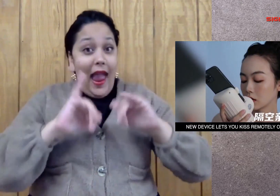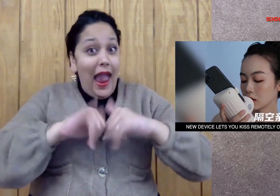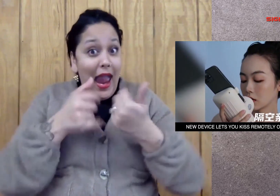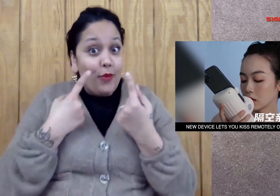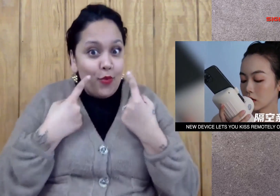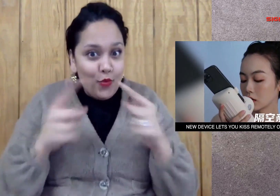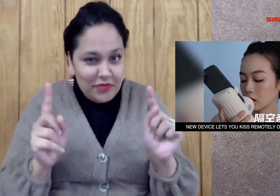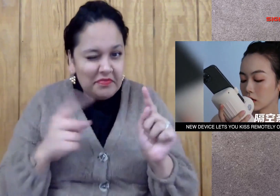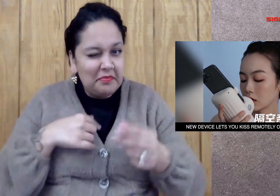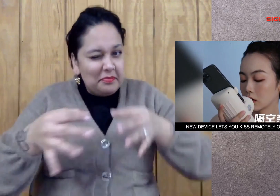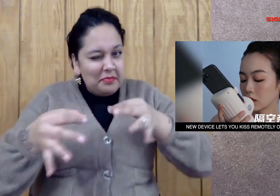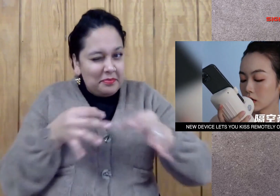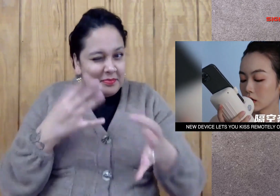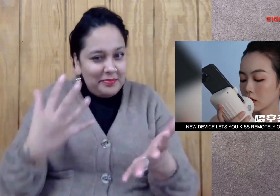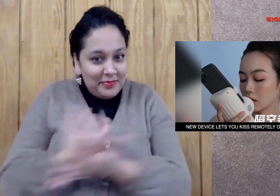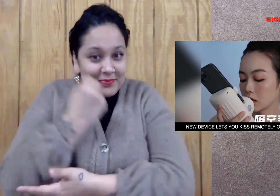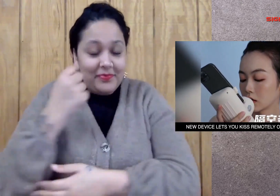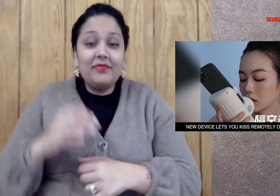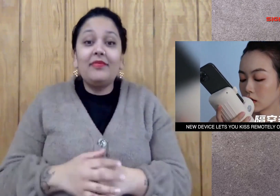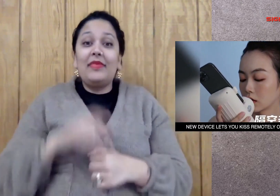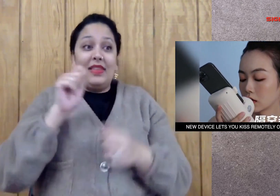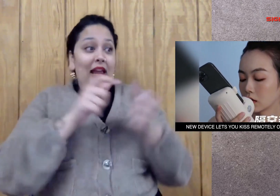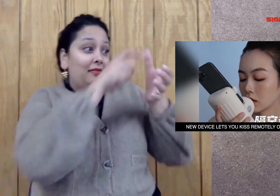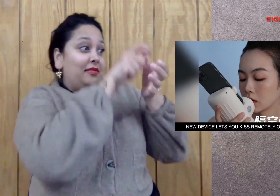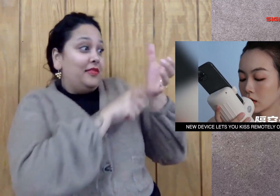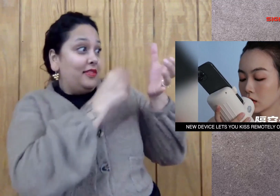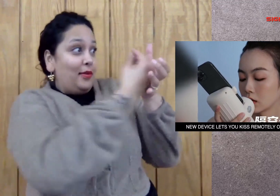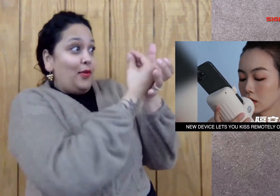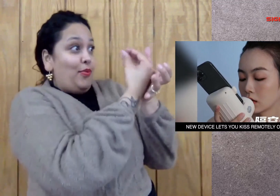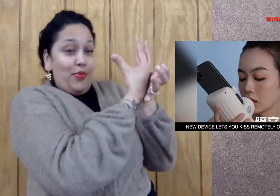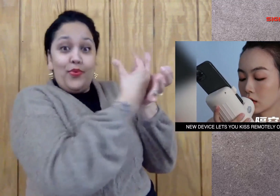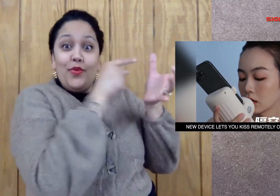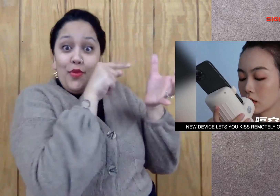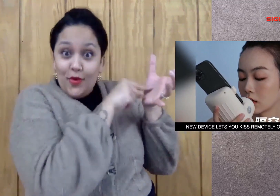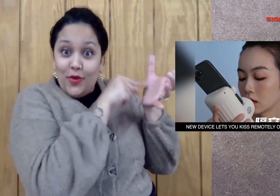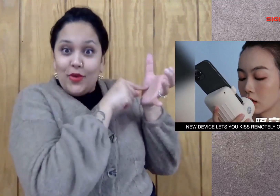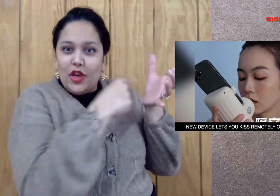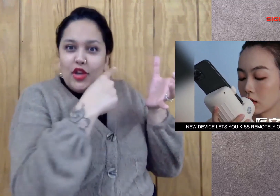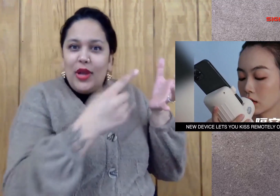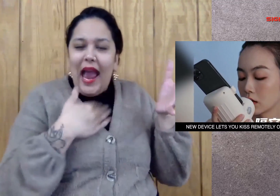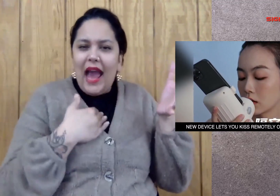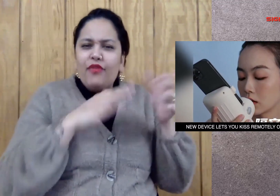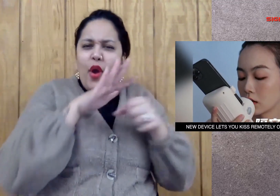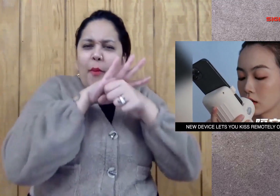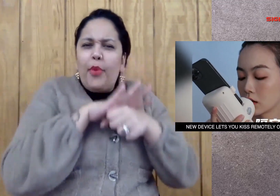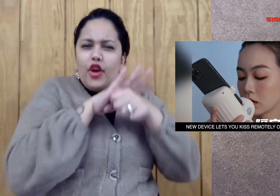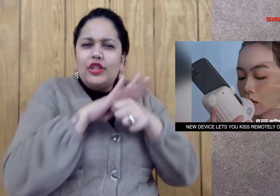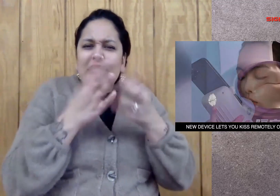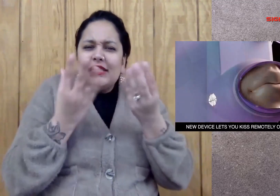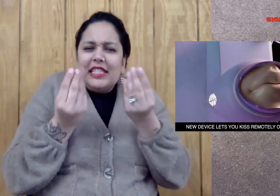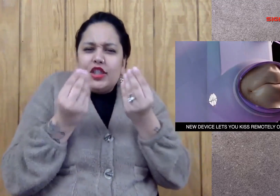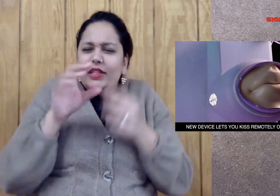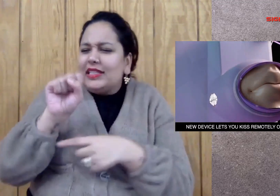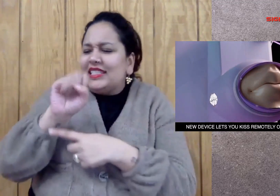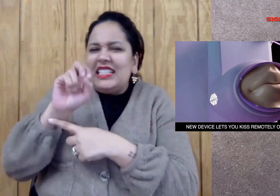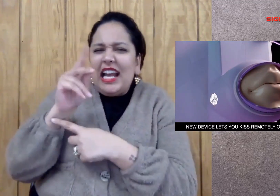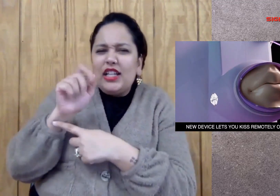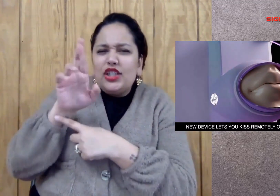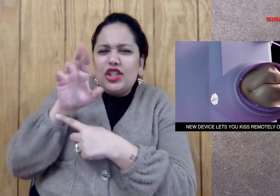Here's how it works. The device has pressure sensors and moving Parts on it